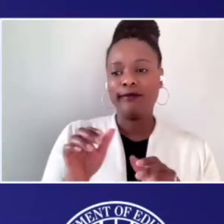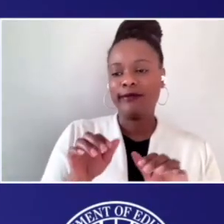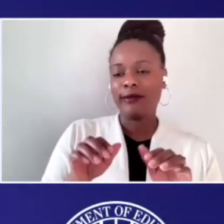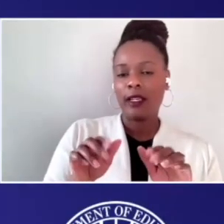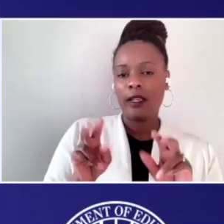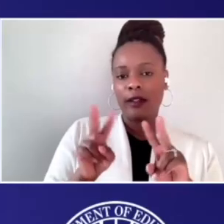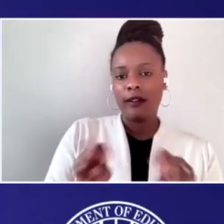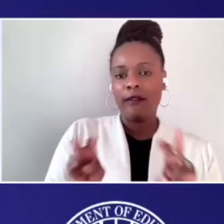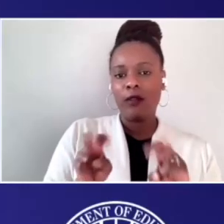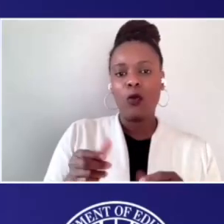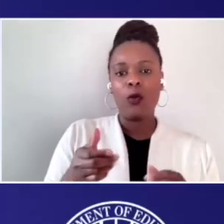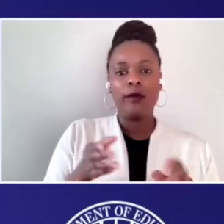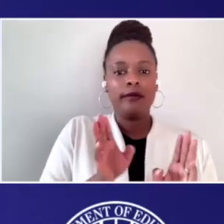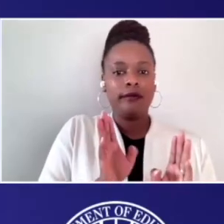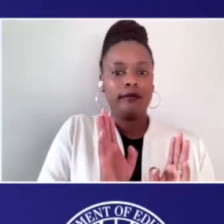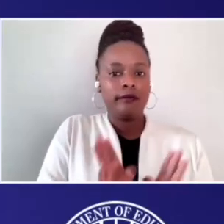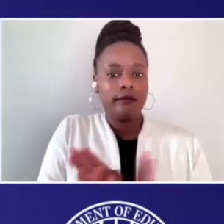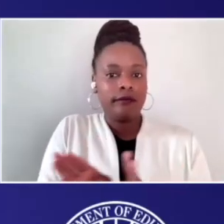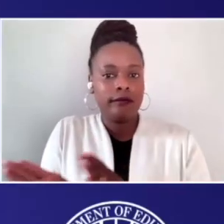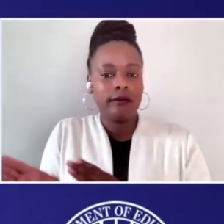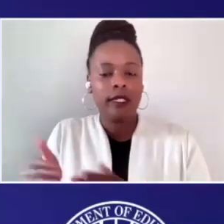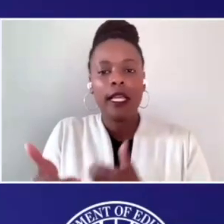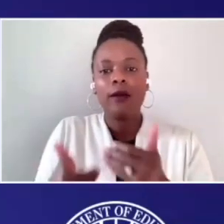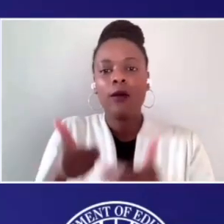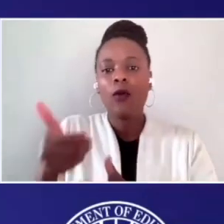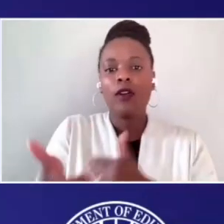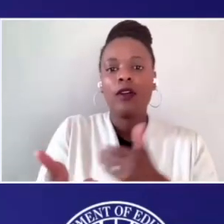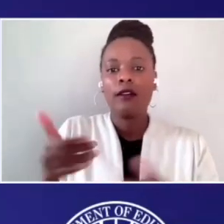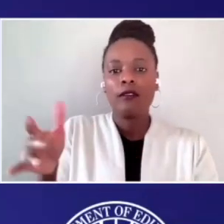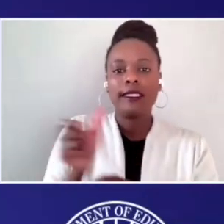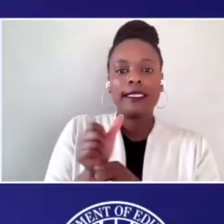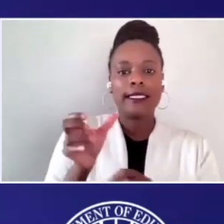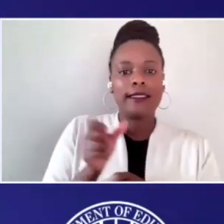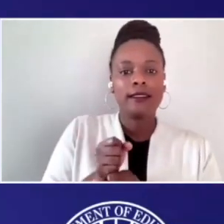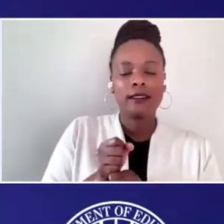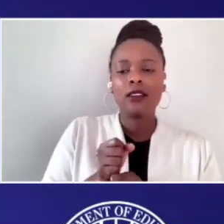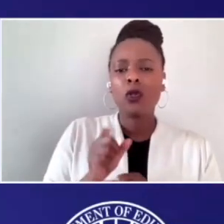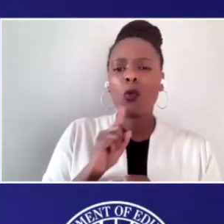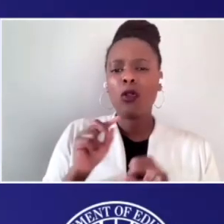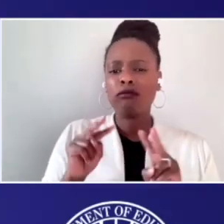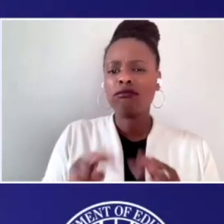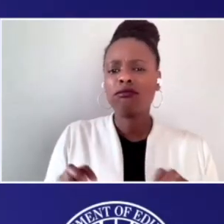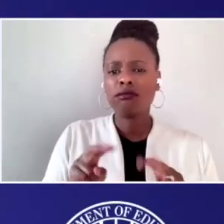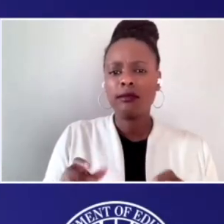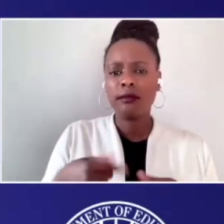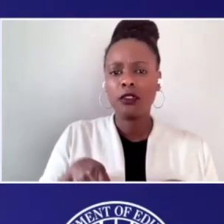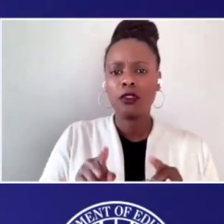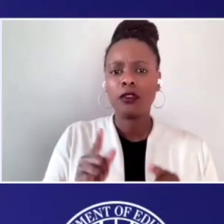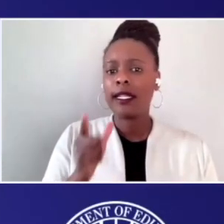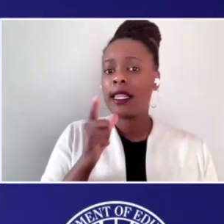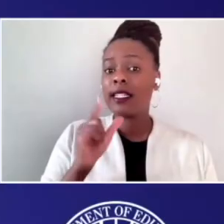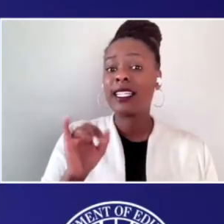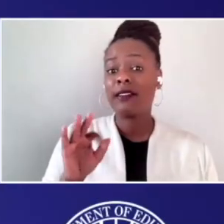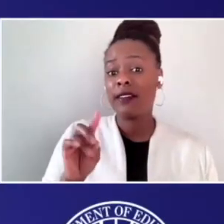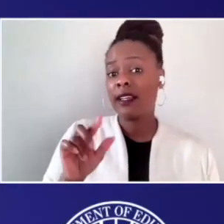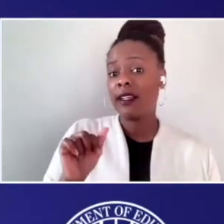we'll have to look at during our lunchtime huddle. But rest assured, if it's a data request, it's going to take the same path as the other data request.